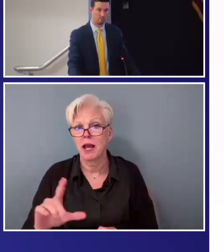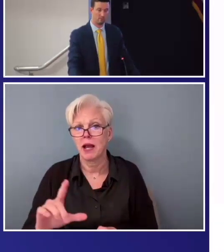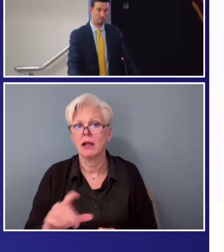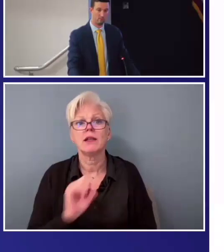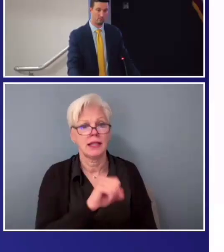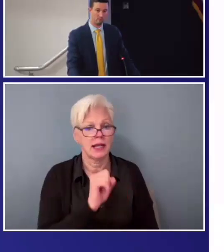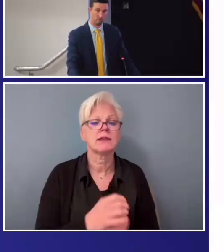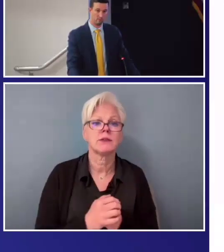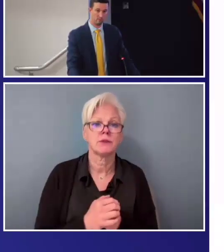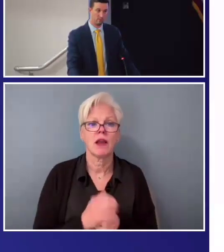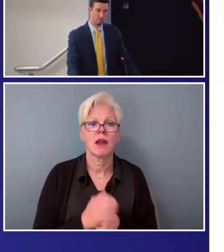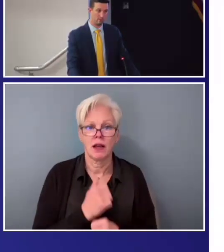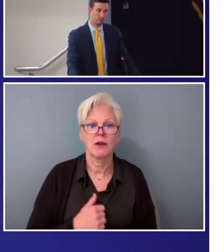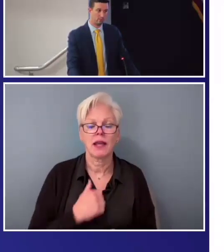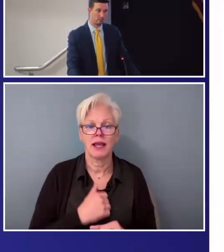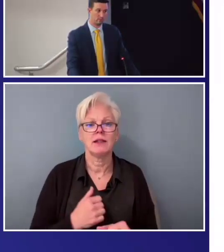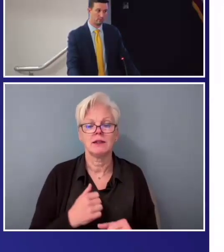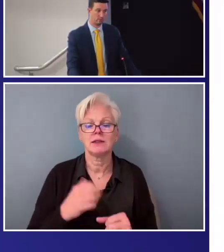Thank you, Dave. Apologies for missing your card. Tamar?